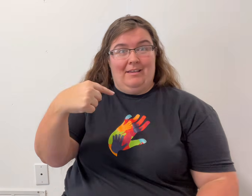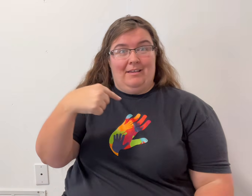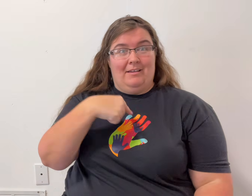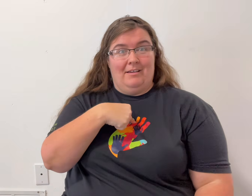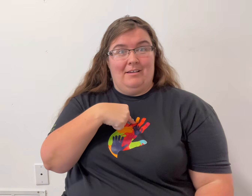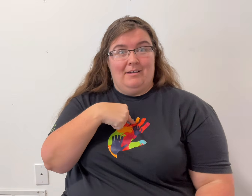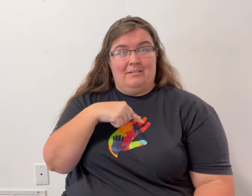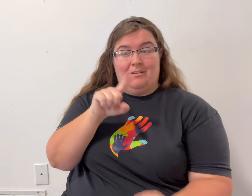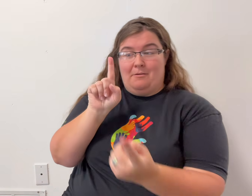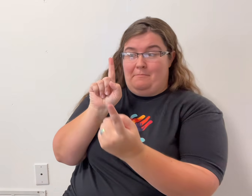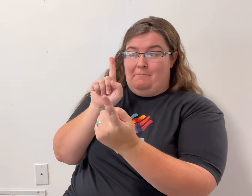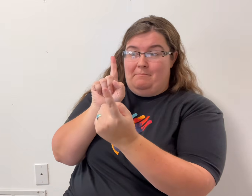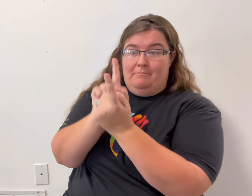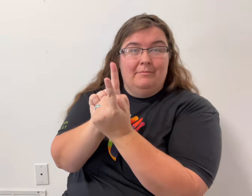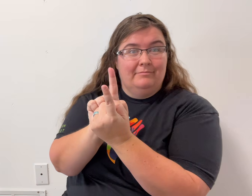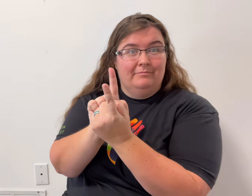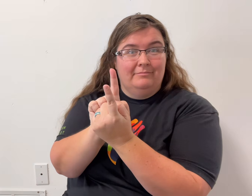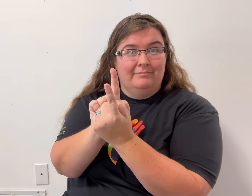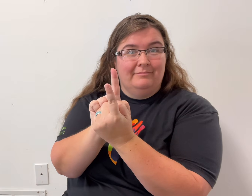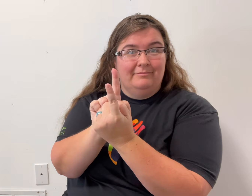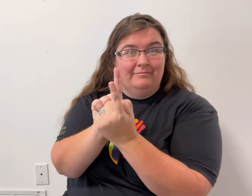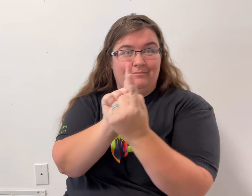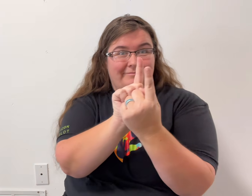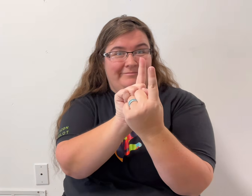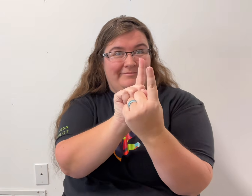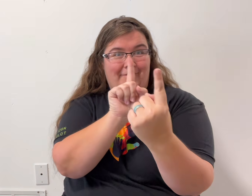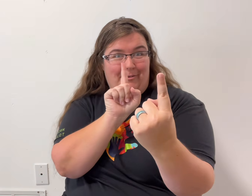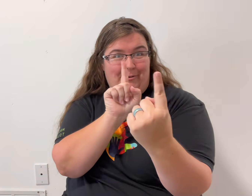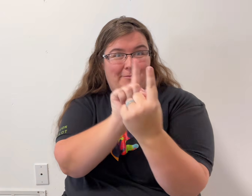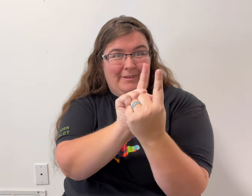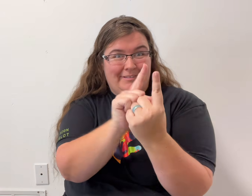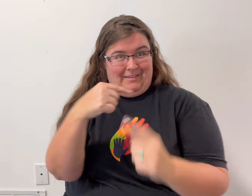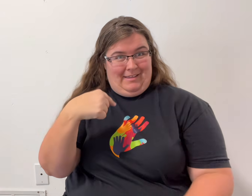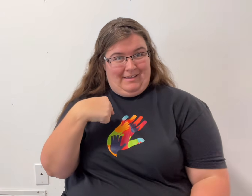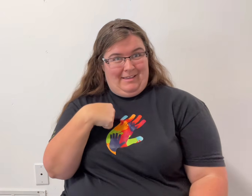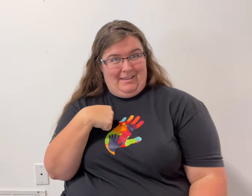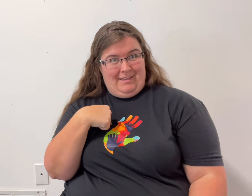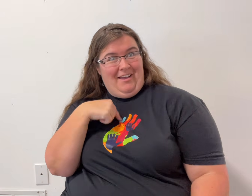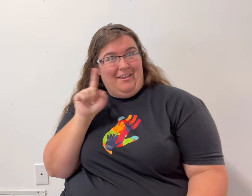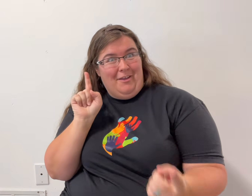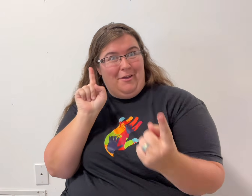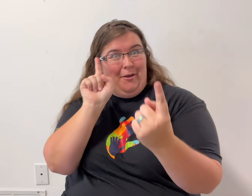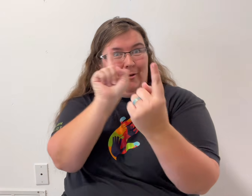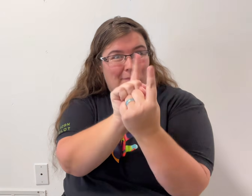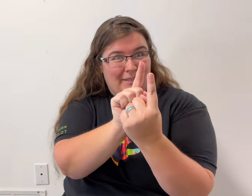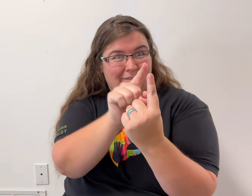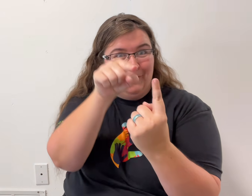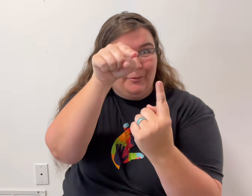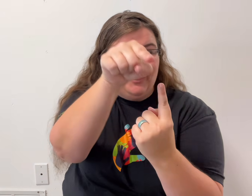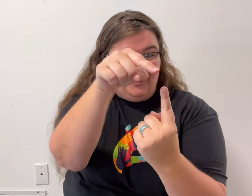She signs I then MET Like I walk into you